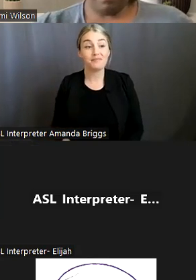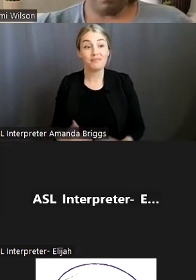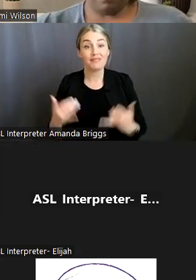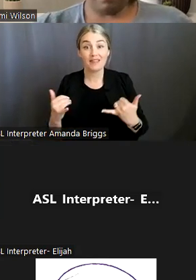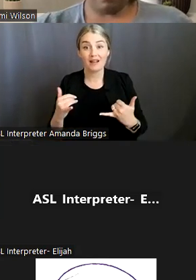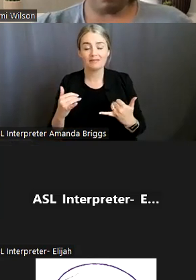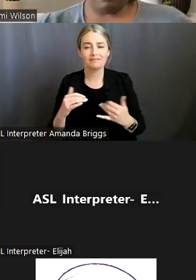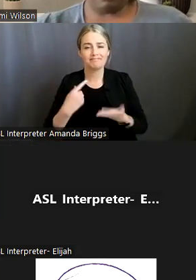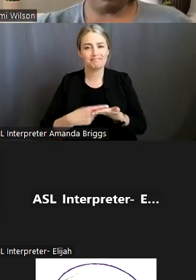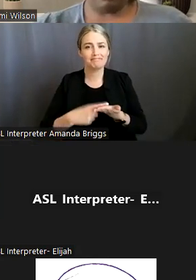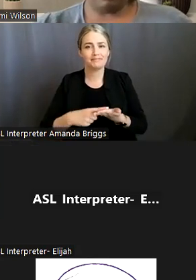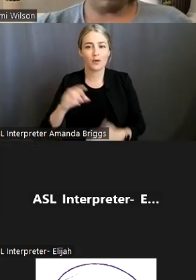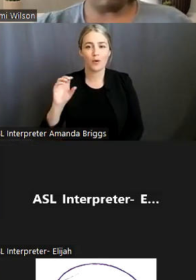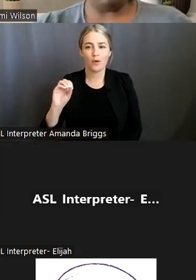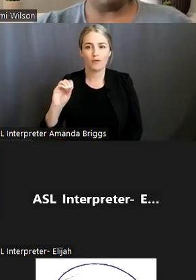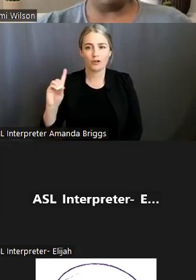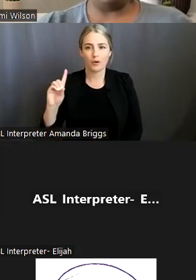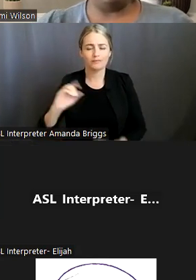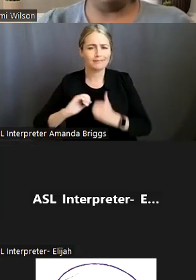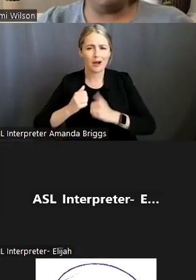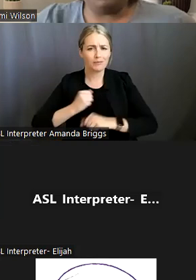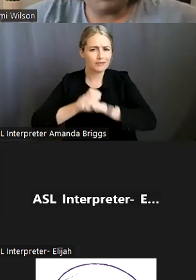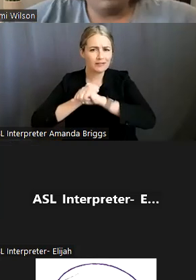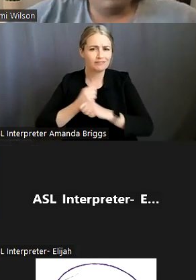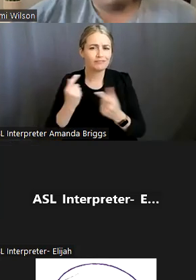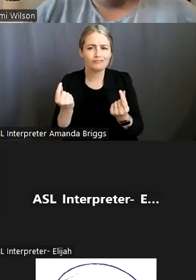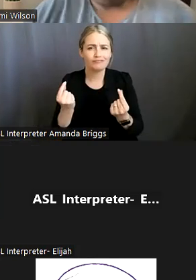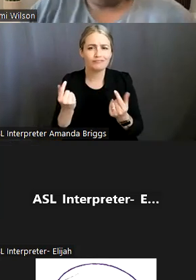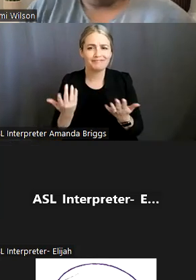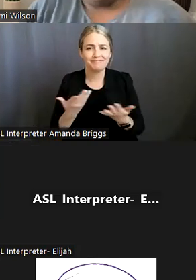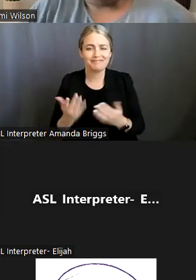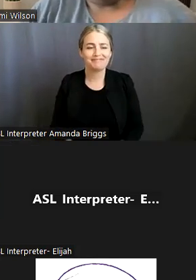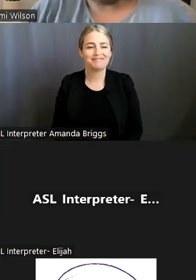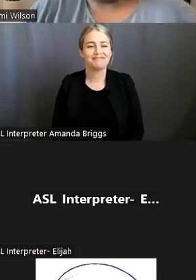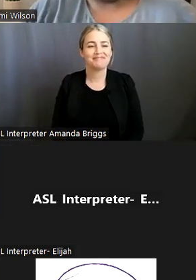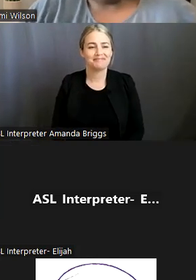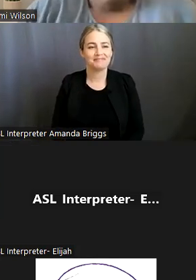So what we can do. Overdose prevention is important